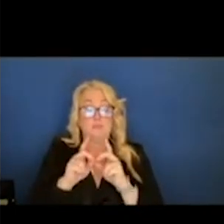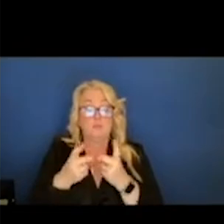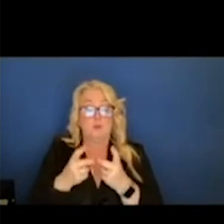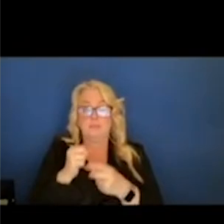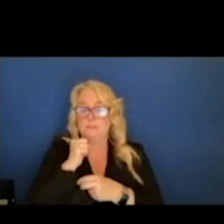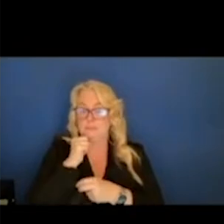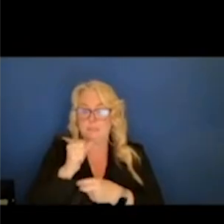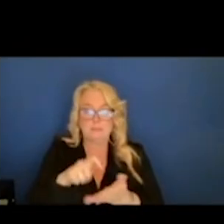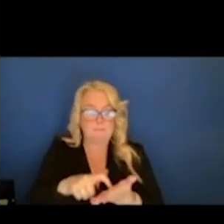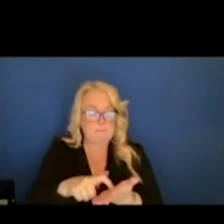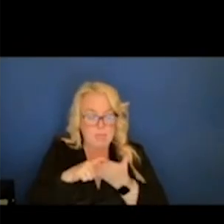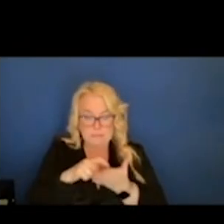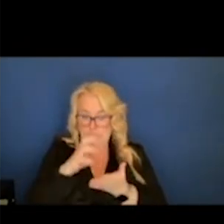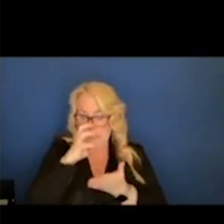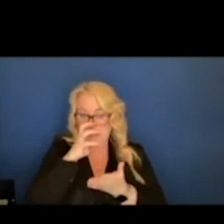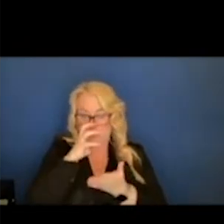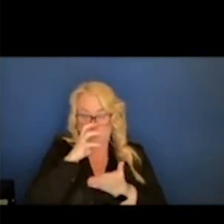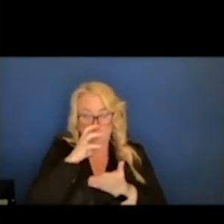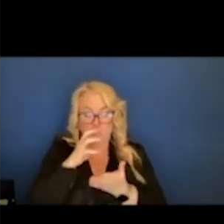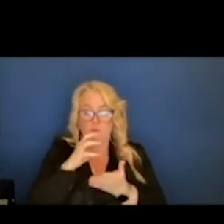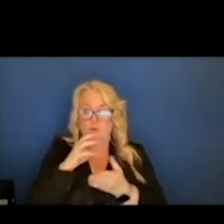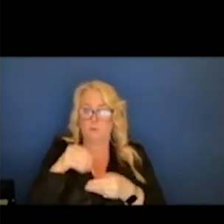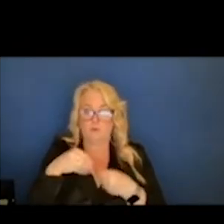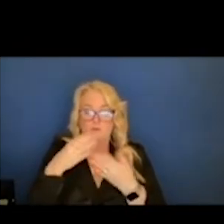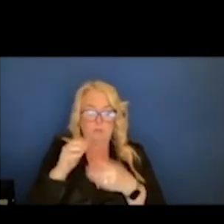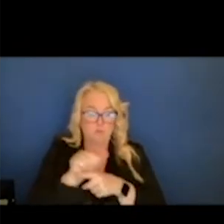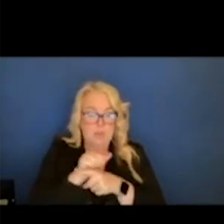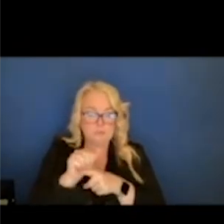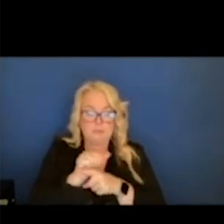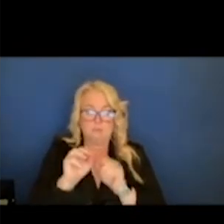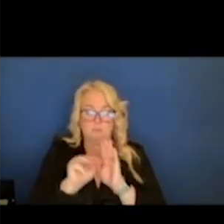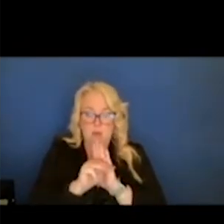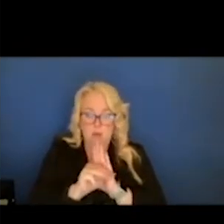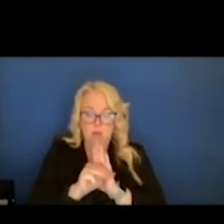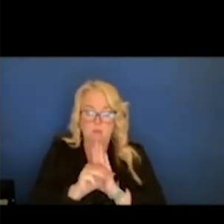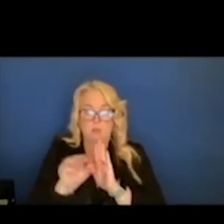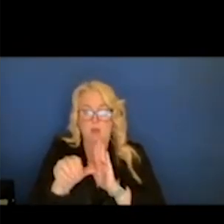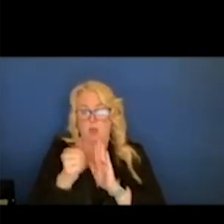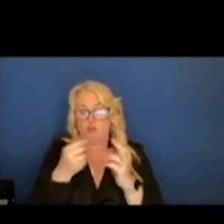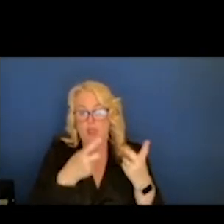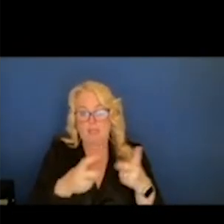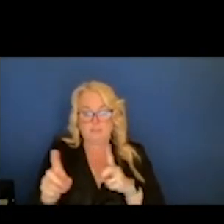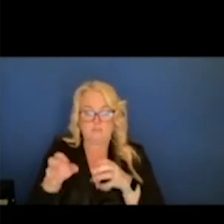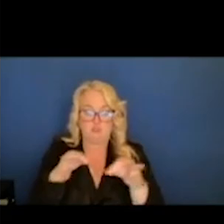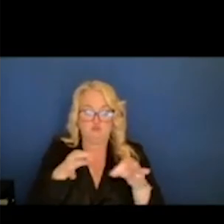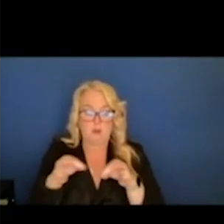The Department does not mandate or prescribe practices, models, or other activities described